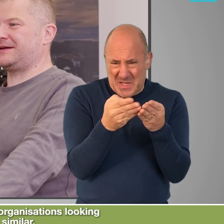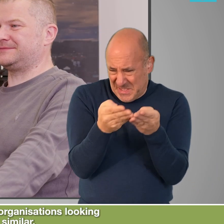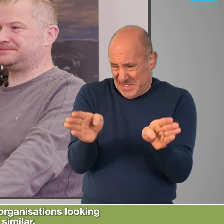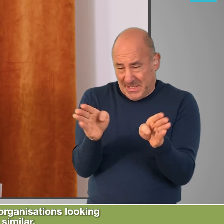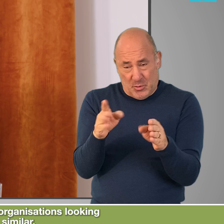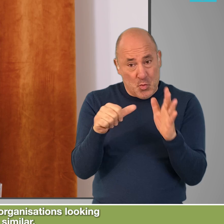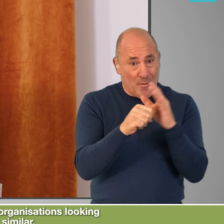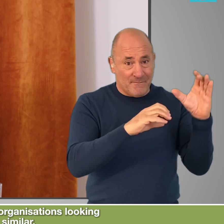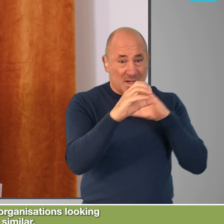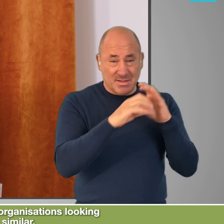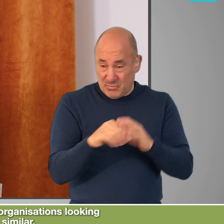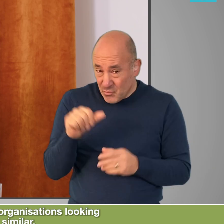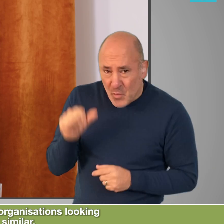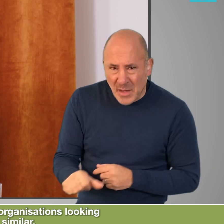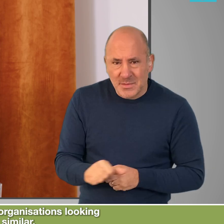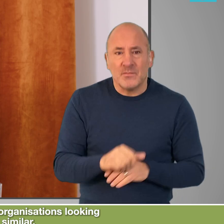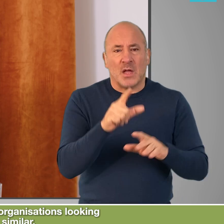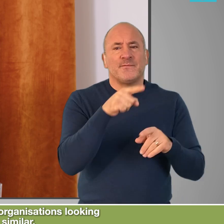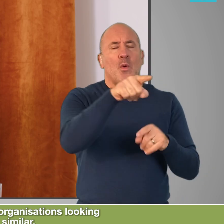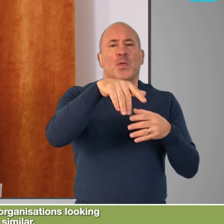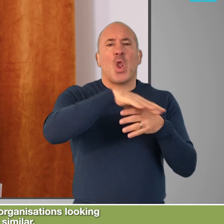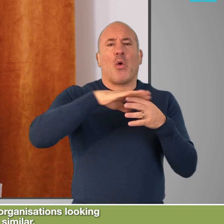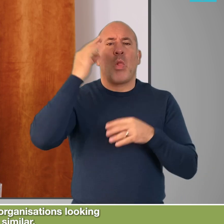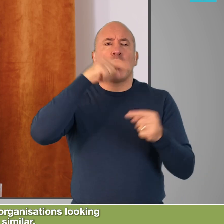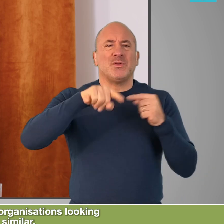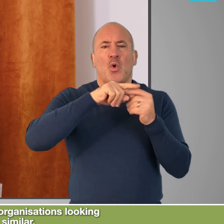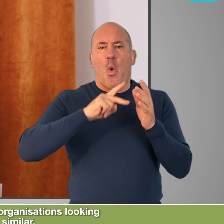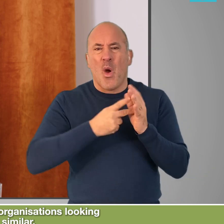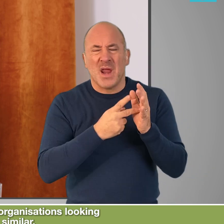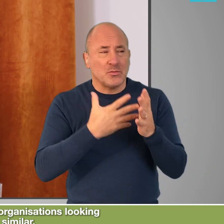So for other local authorities, organisations looking to do something similar,